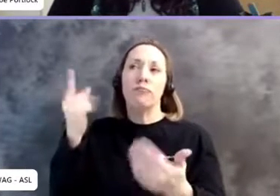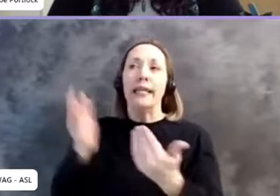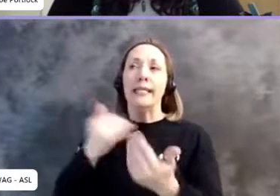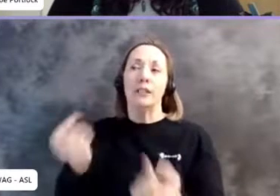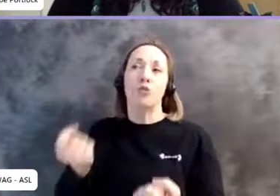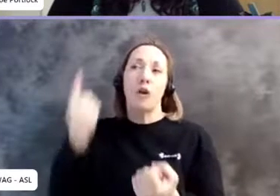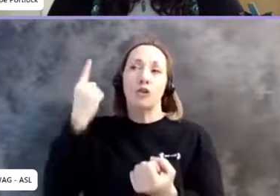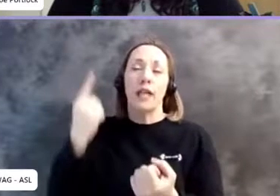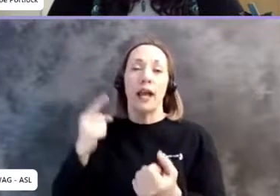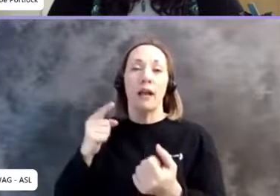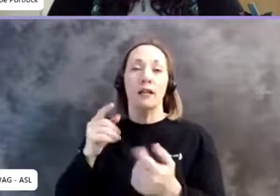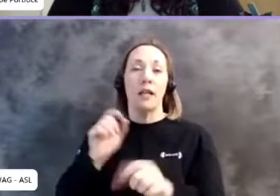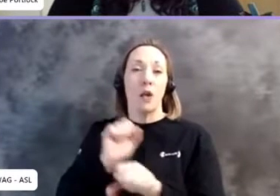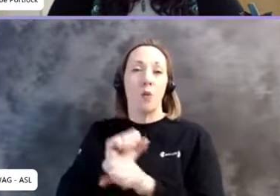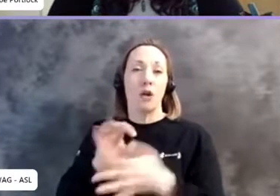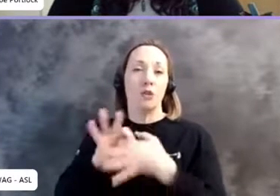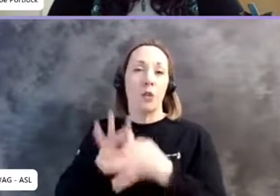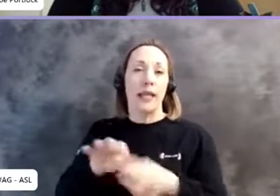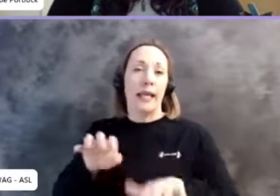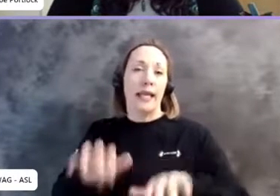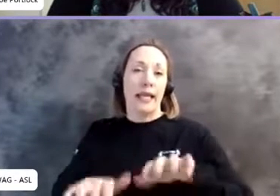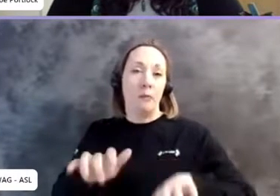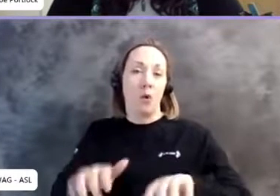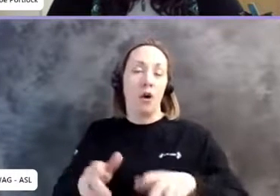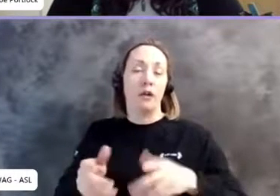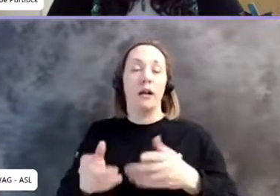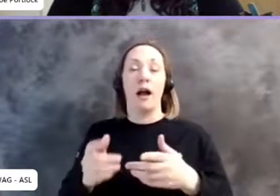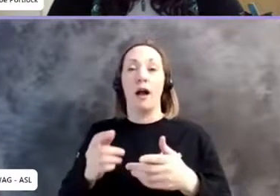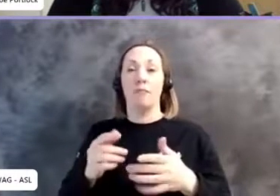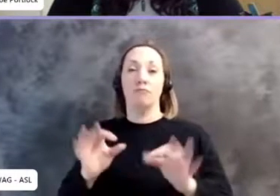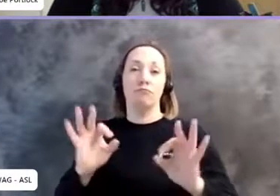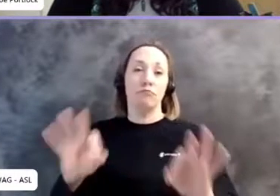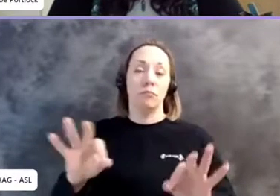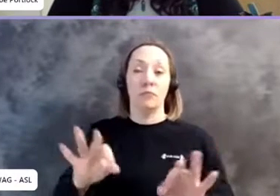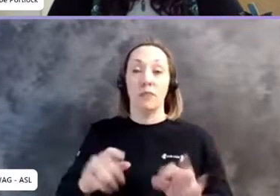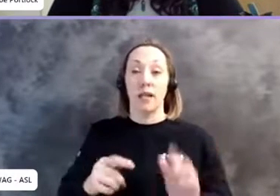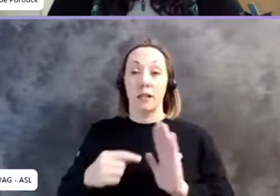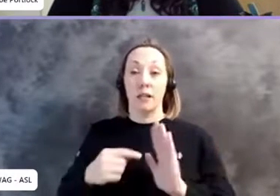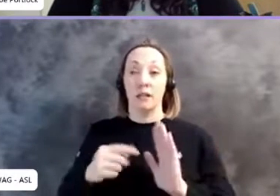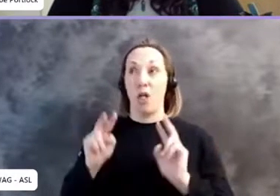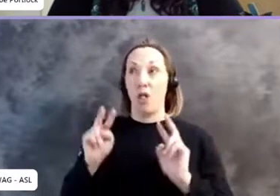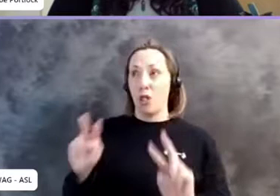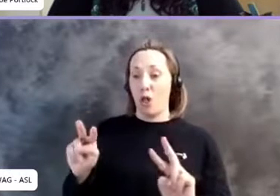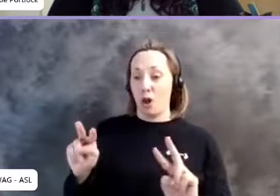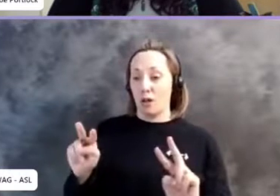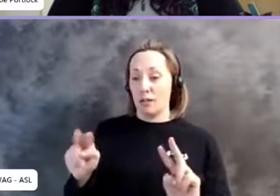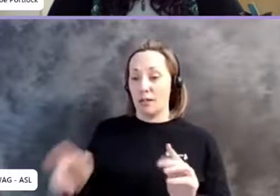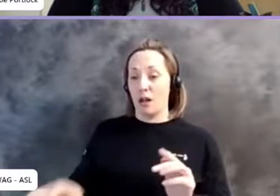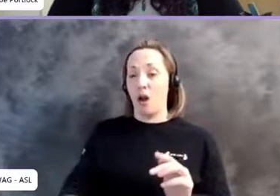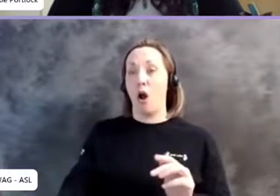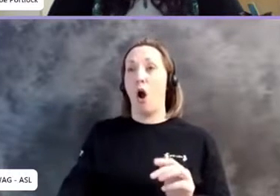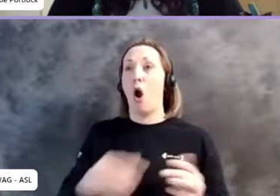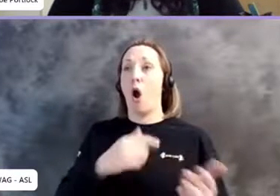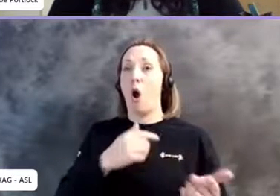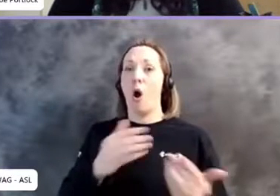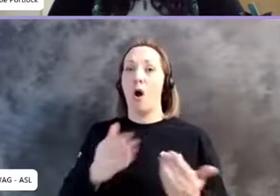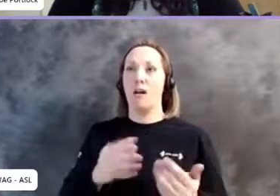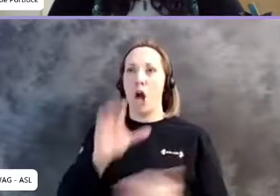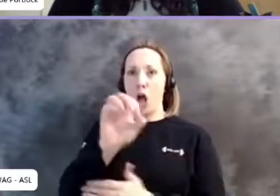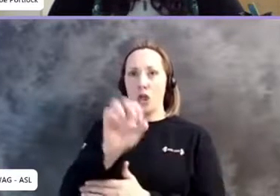really well with the screen reader, it's cognitively easy to understand, it works with keyboard interaction, and